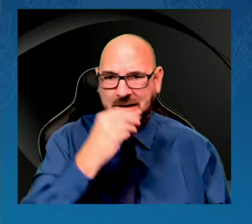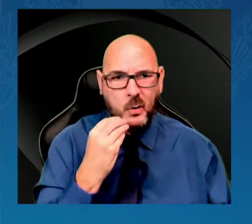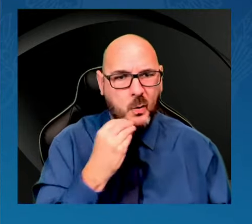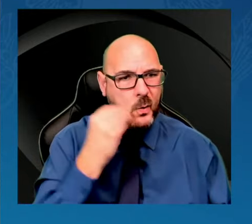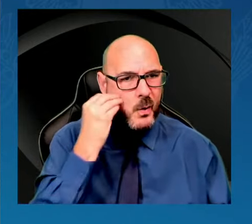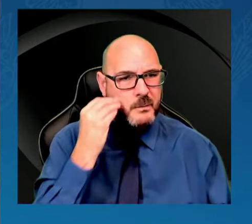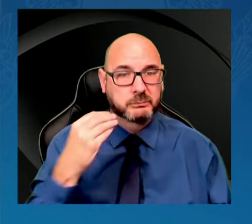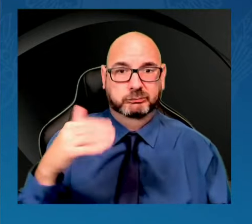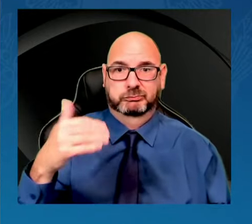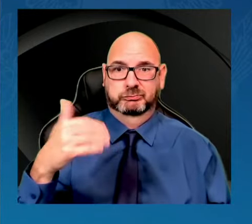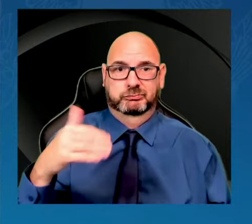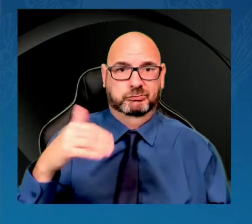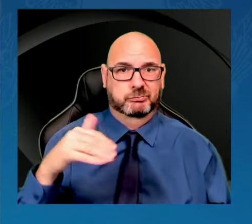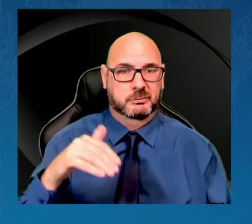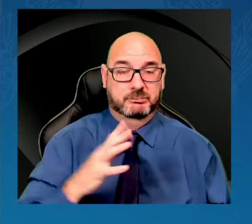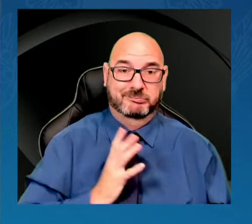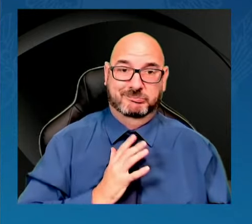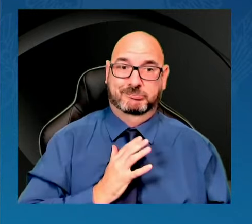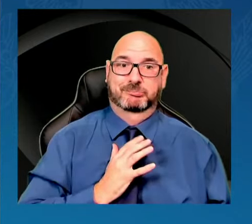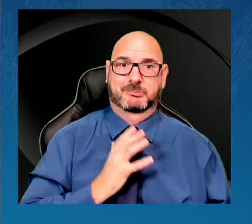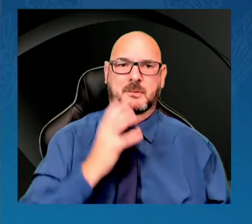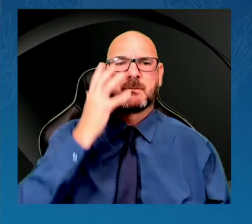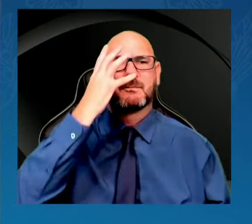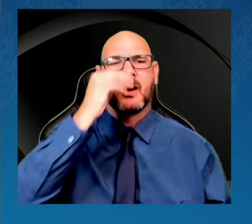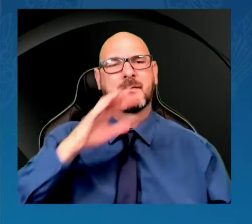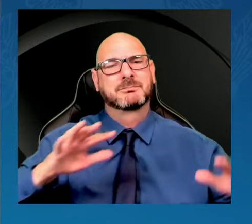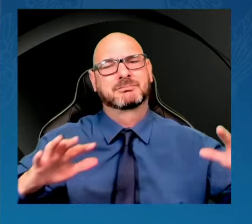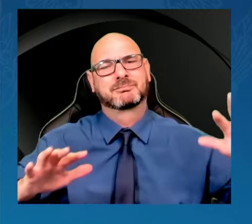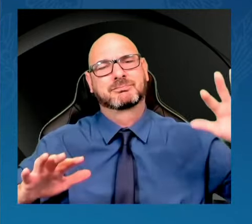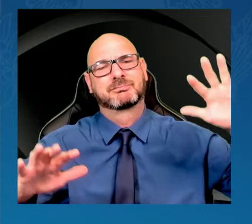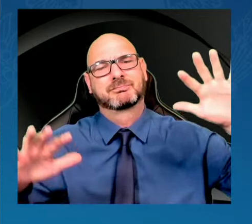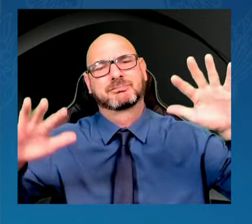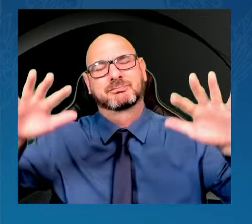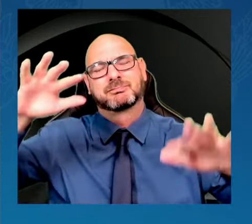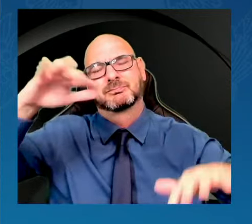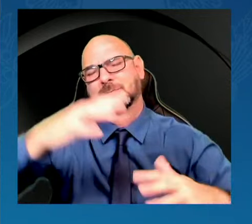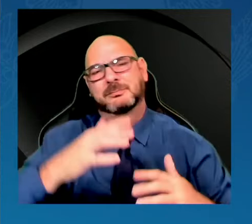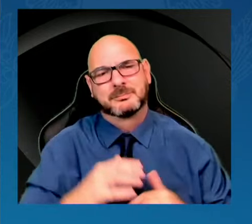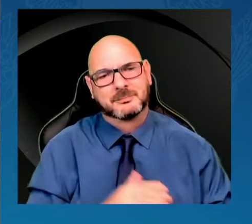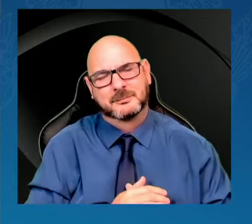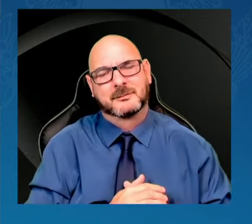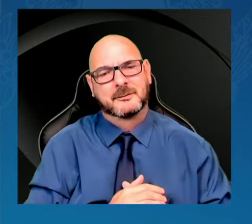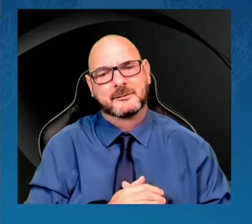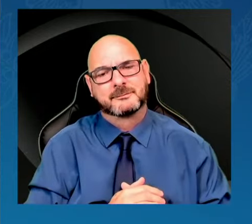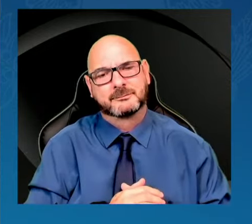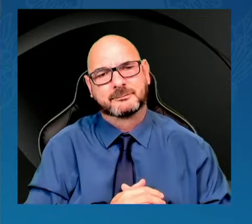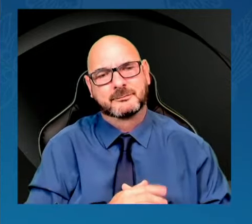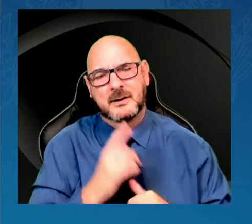of beautiful landscapes, outdoor recreation. You go outs- -- I go outside every morning.